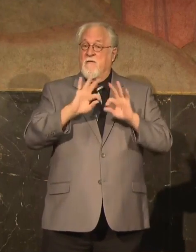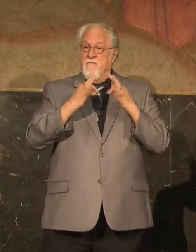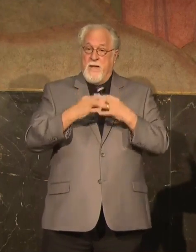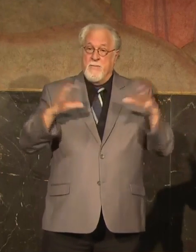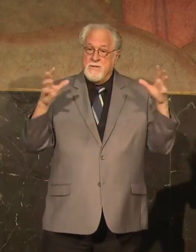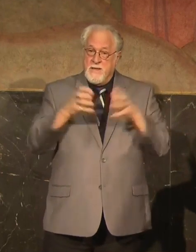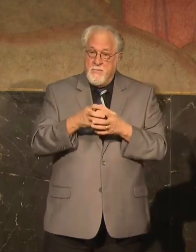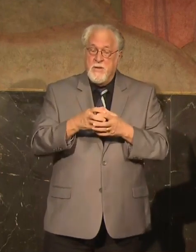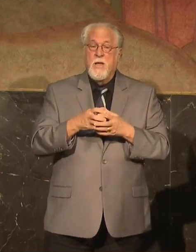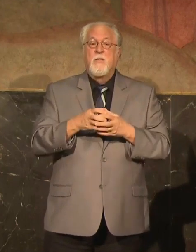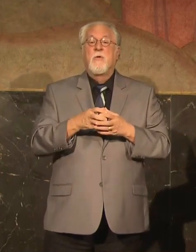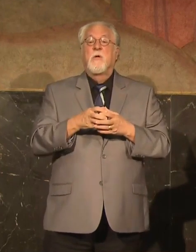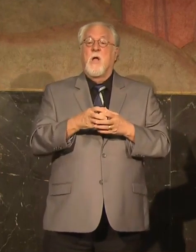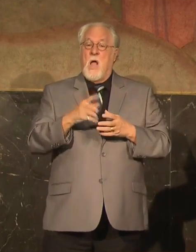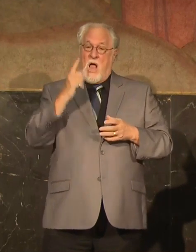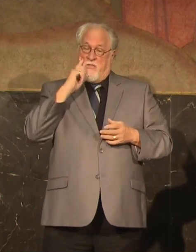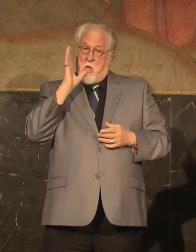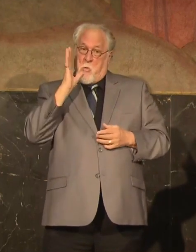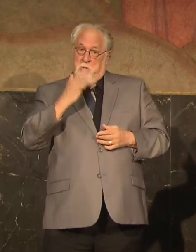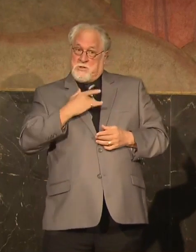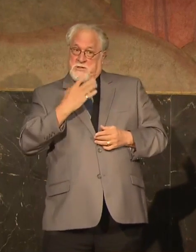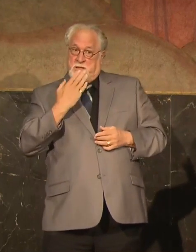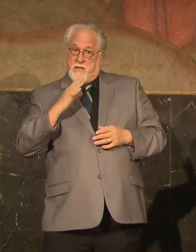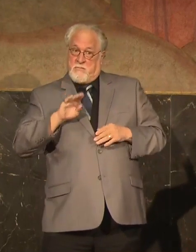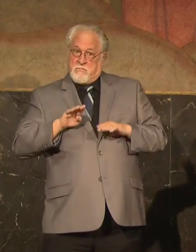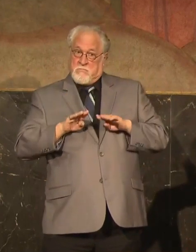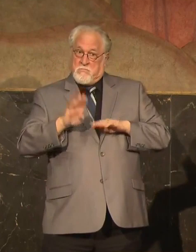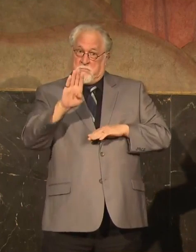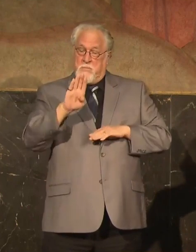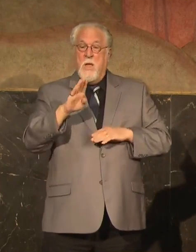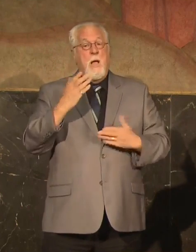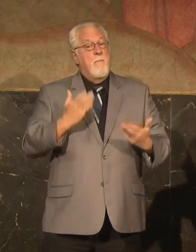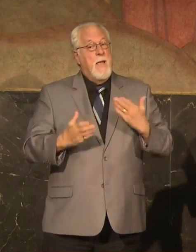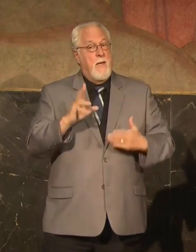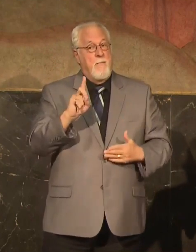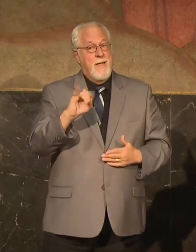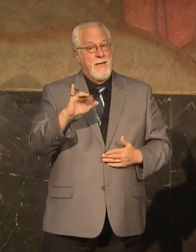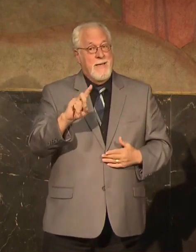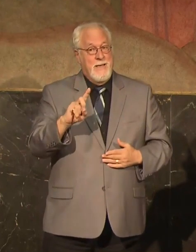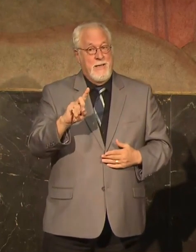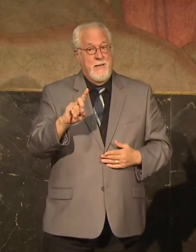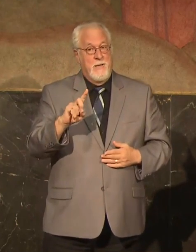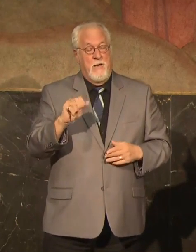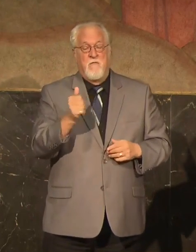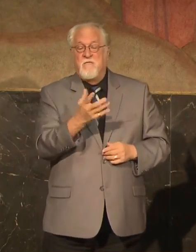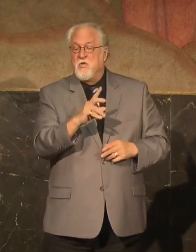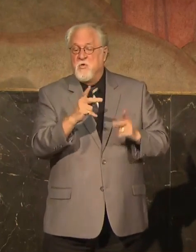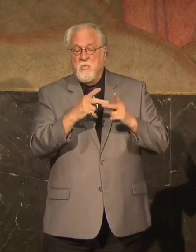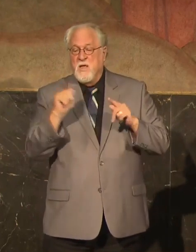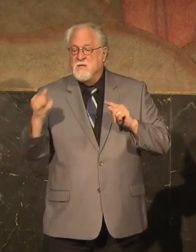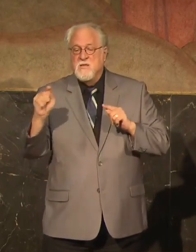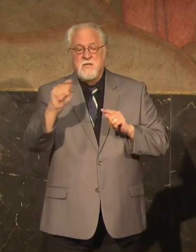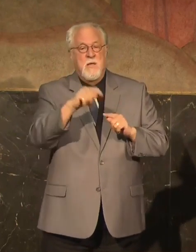together and I thought we might see a spike and and we may have in a few places, but it didn't turn out to be